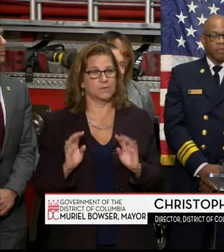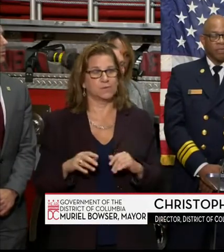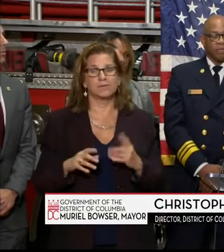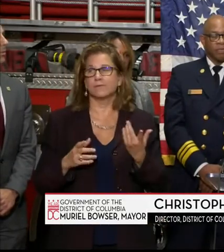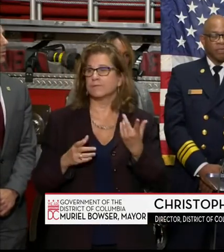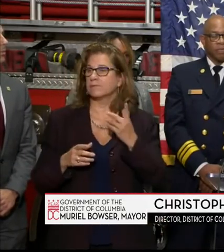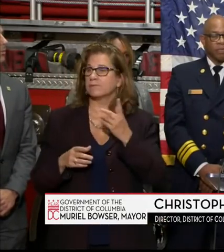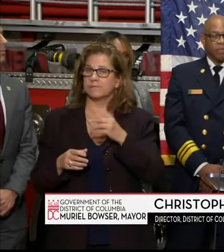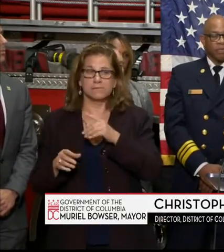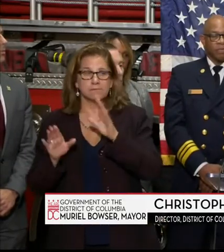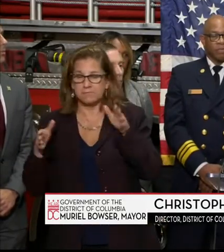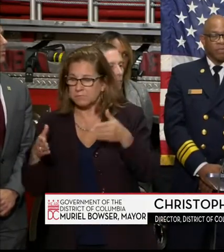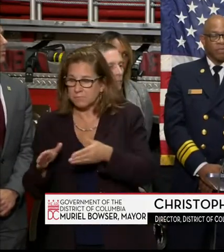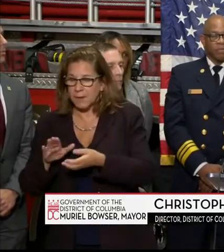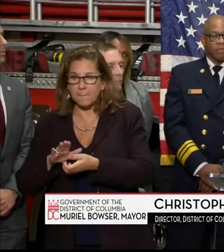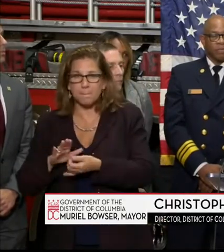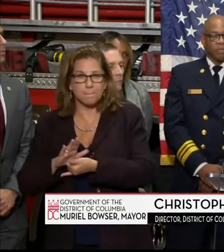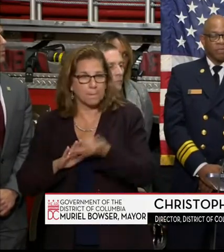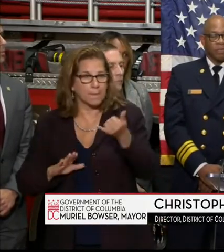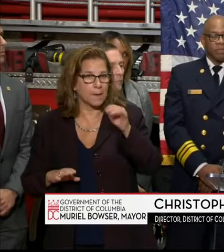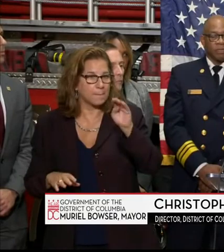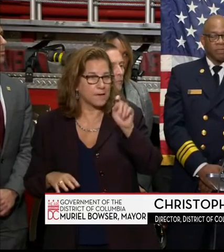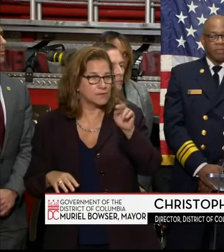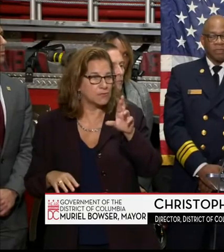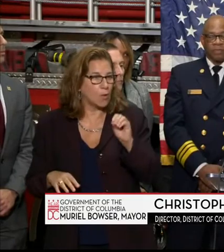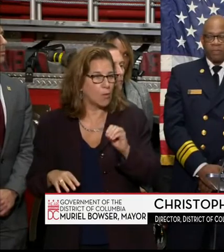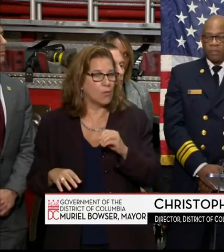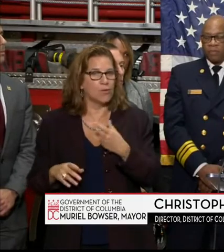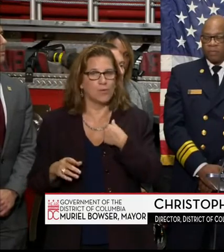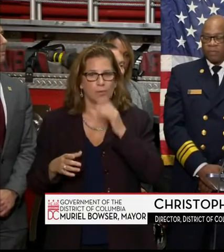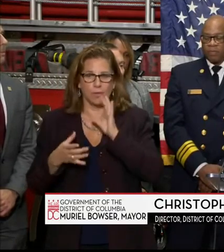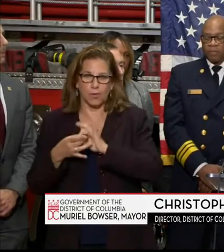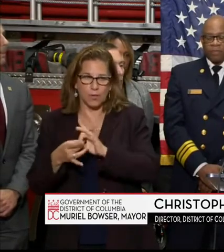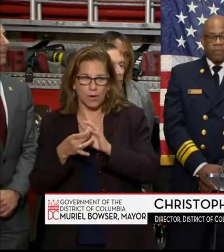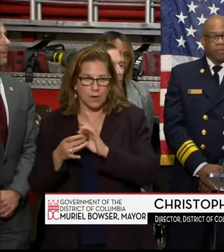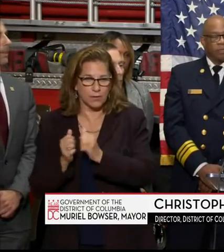OUR EFFORTS, PREPAREDNESS EFFORTS ARE COORDINATED AS WELL.